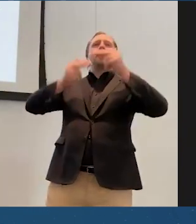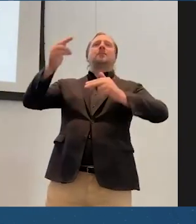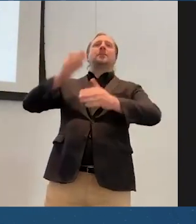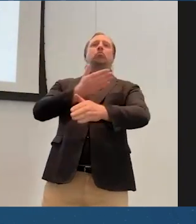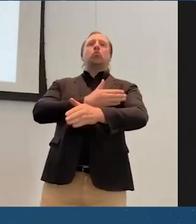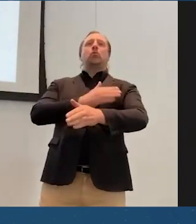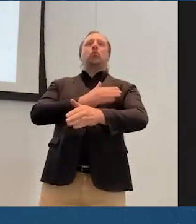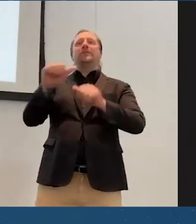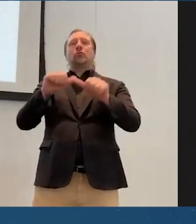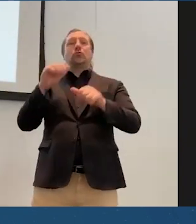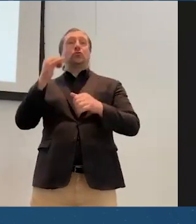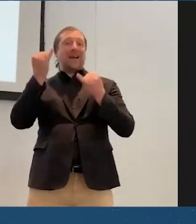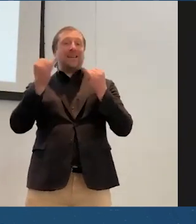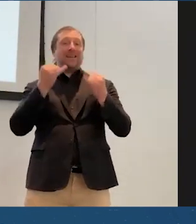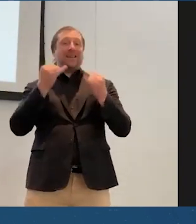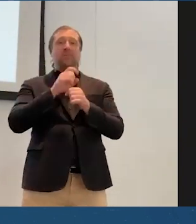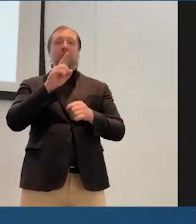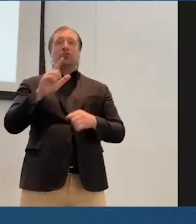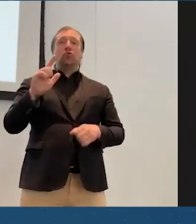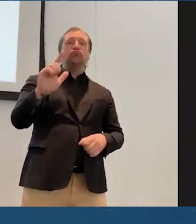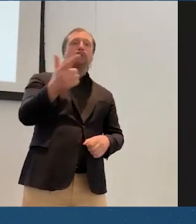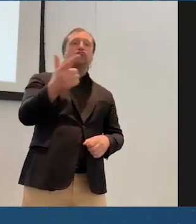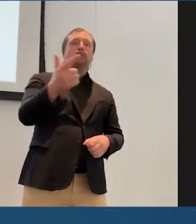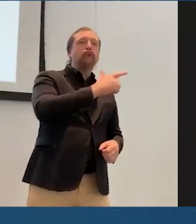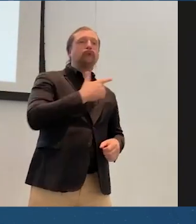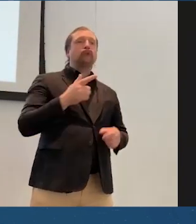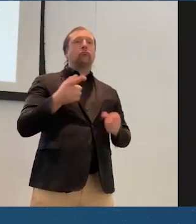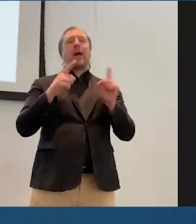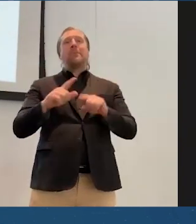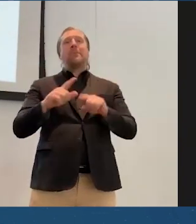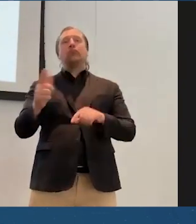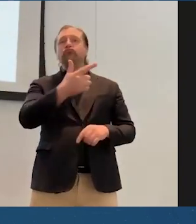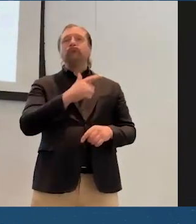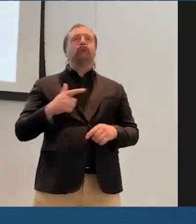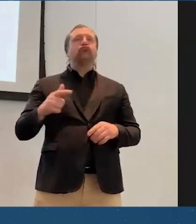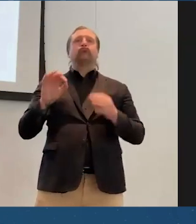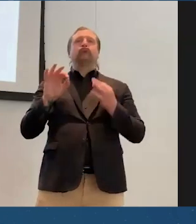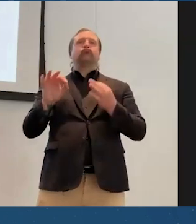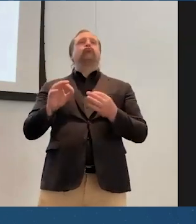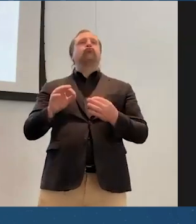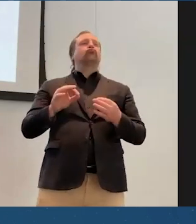and making sure turn taking is happening, et cetera. I'm going to keep running through because we